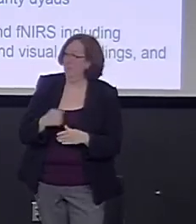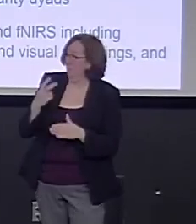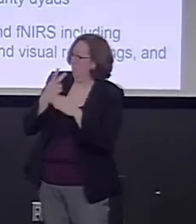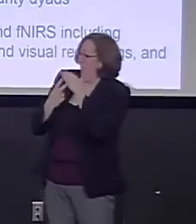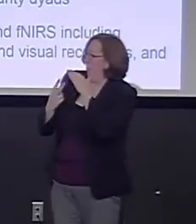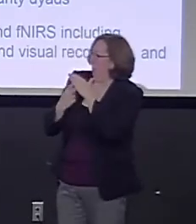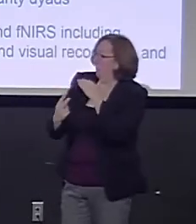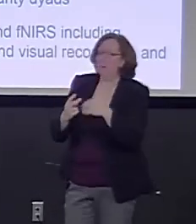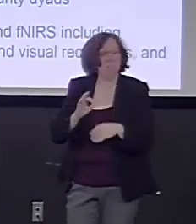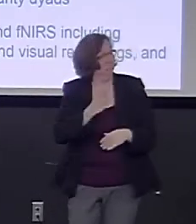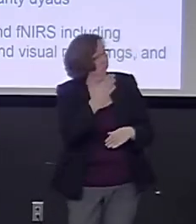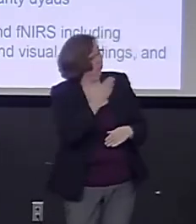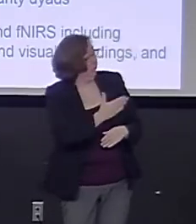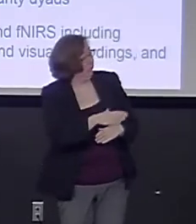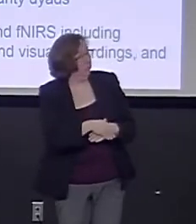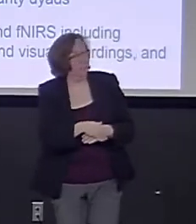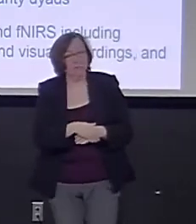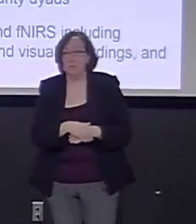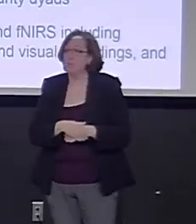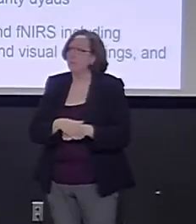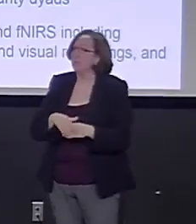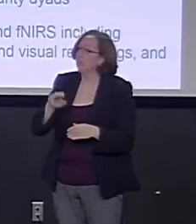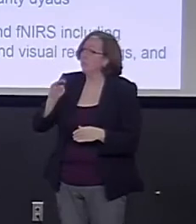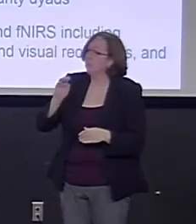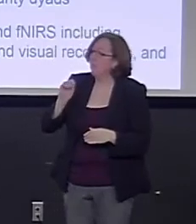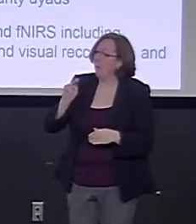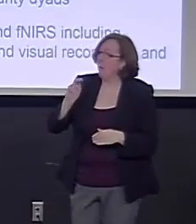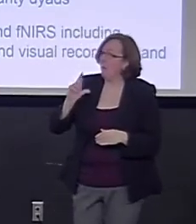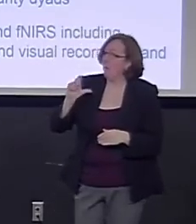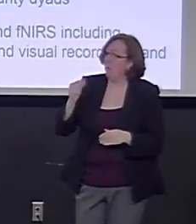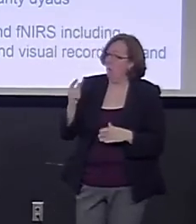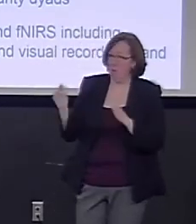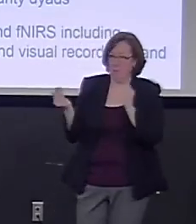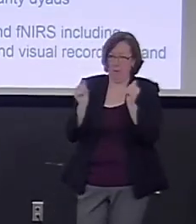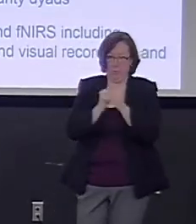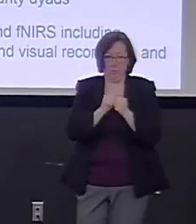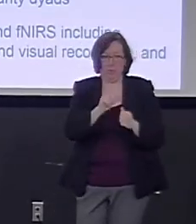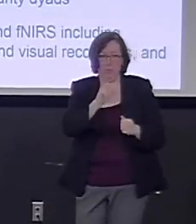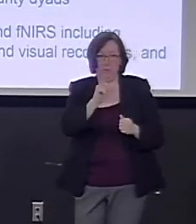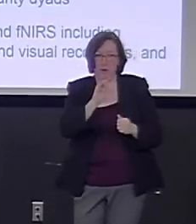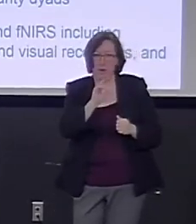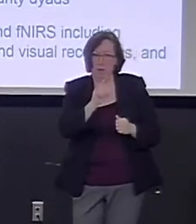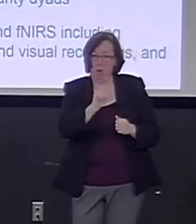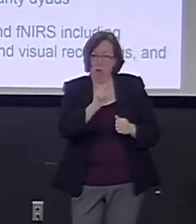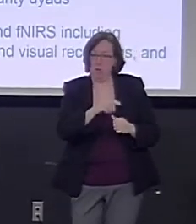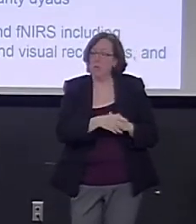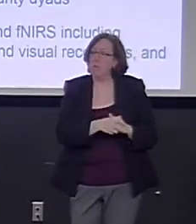Like as a monologue versus a dialogue. Is it possible that you would get more dyssynchrony